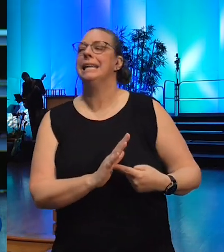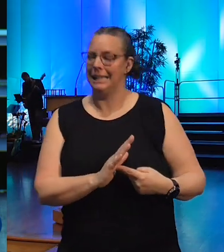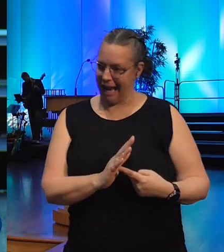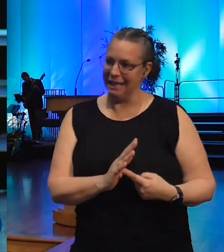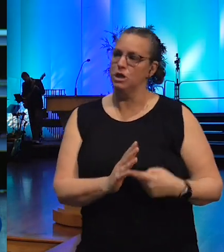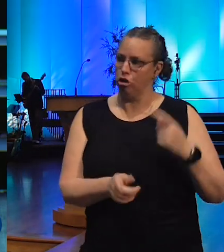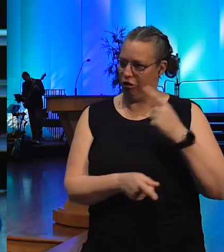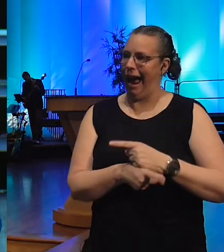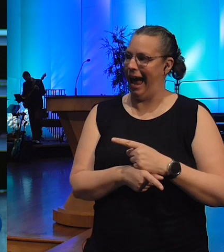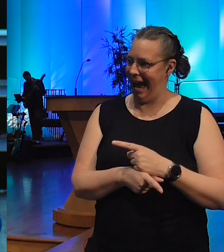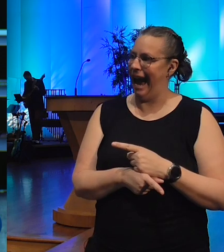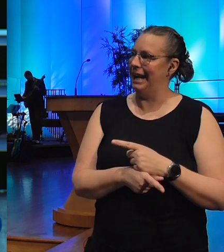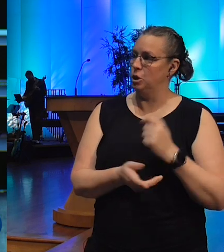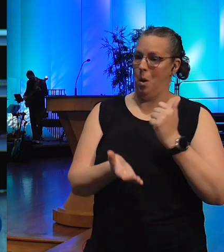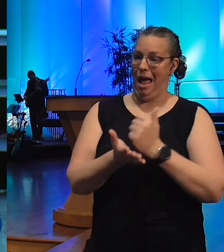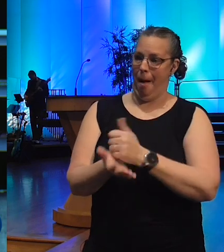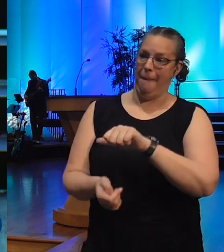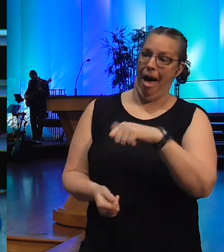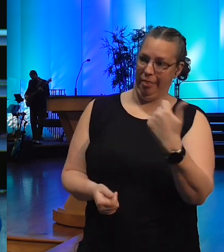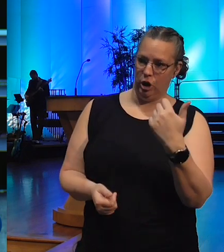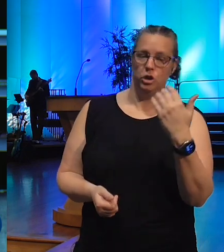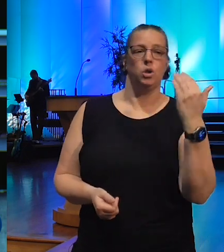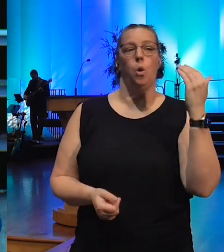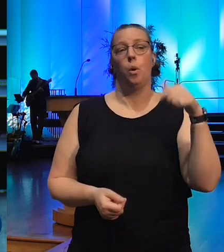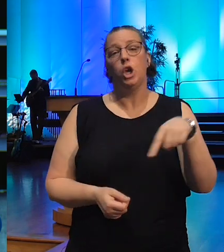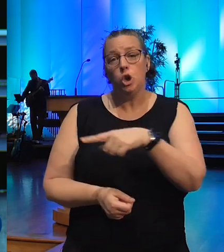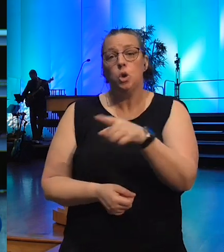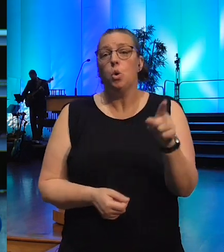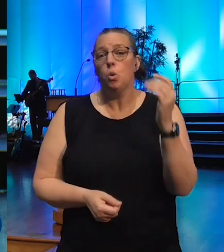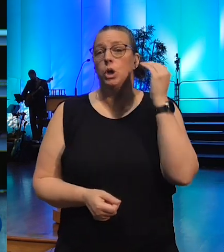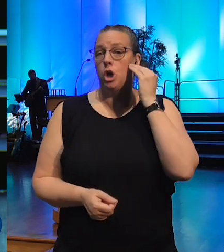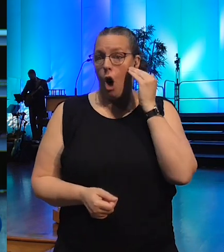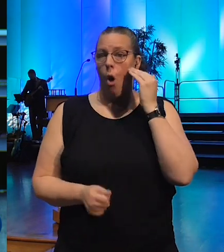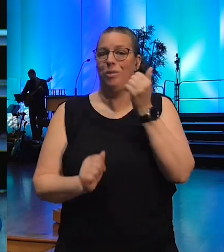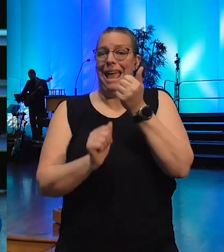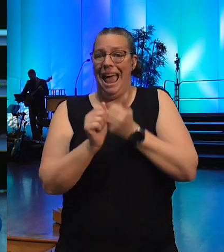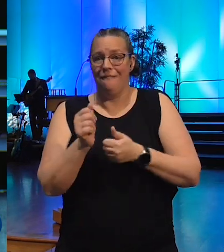to know that you know every dollar you give to Mile High Church uh that's what we do is we help